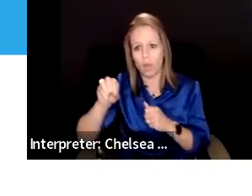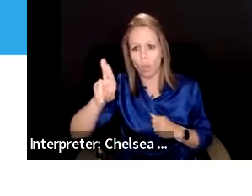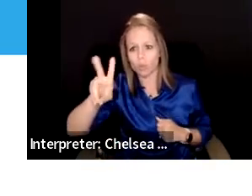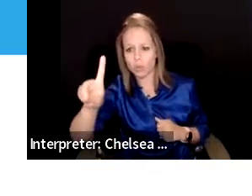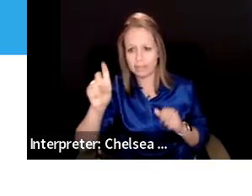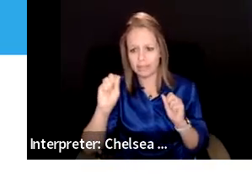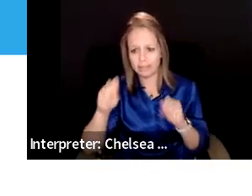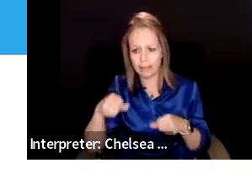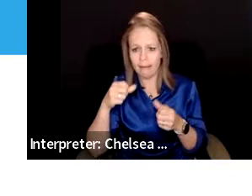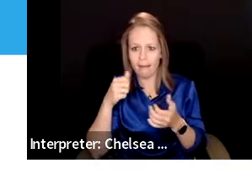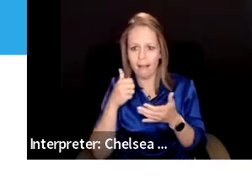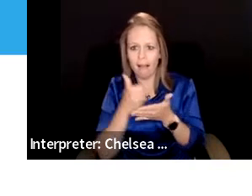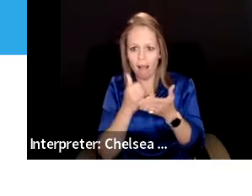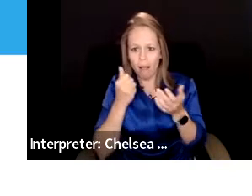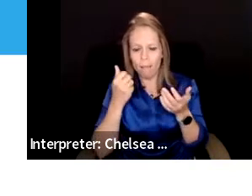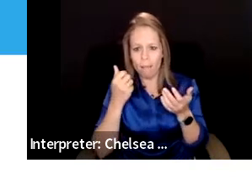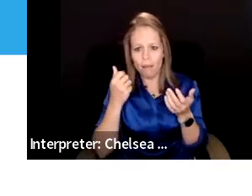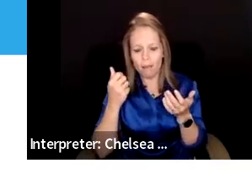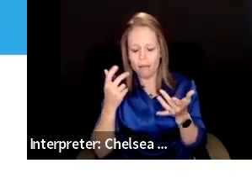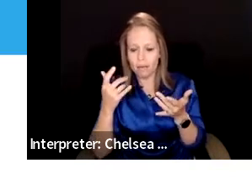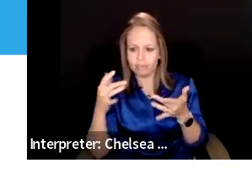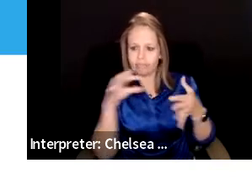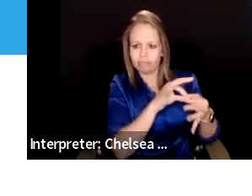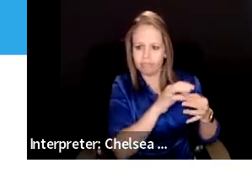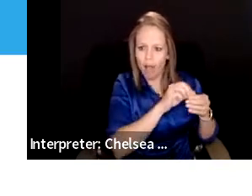And finally, education. While you are here with us.